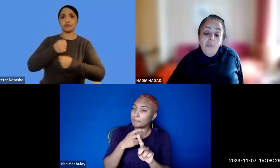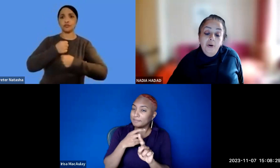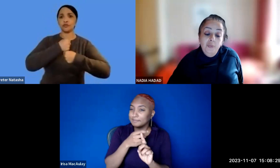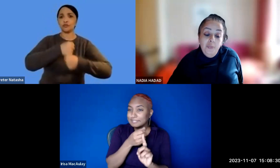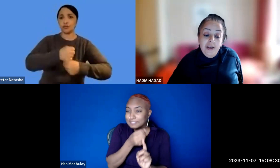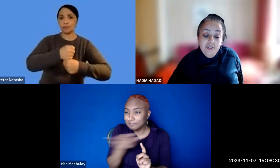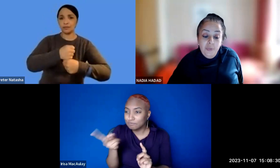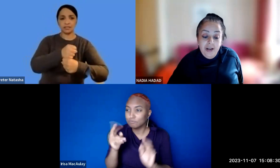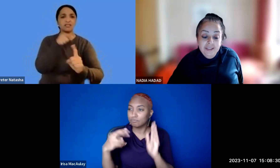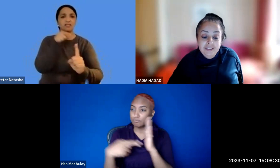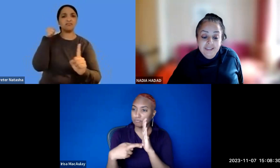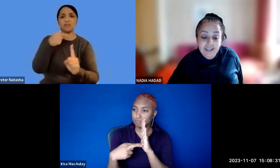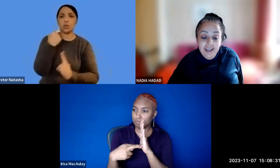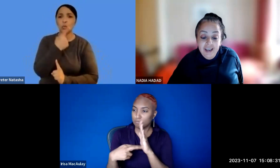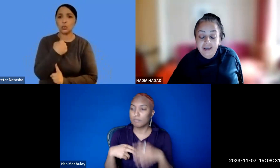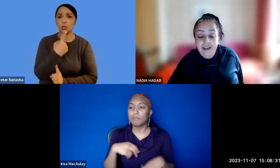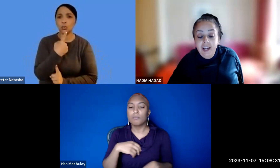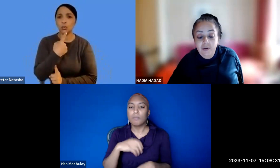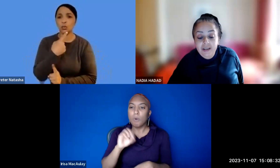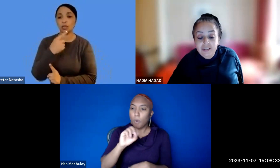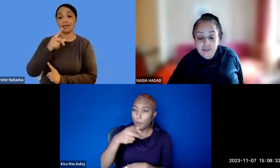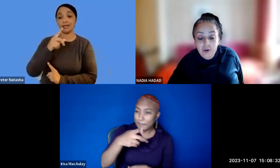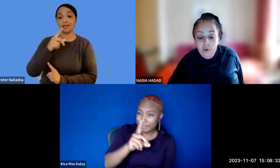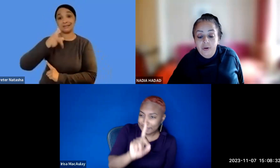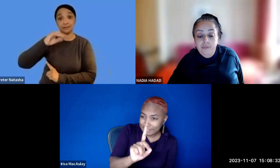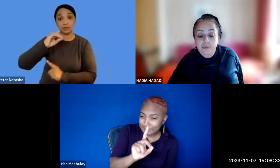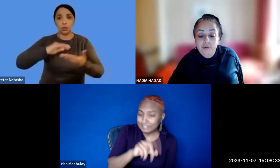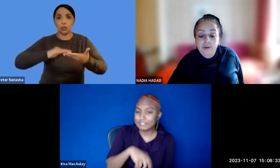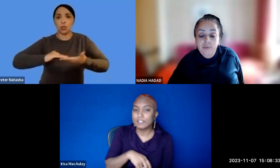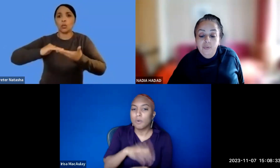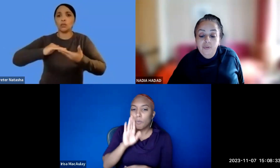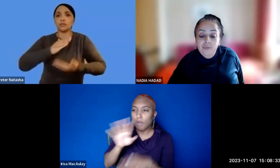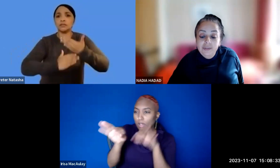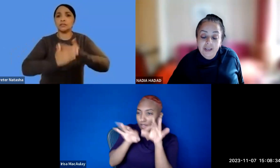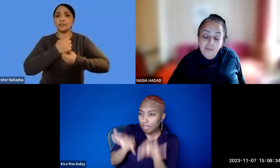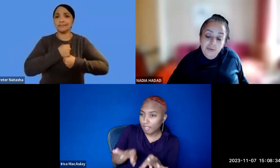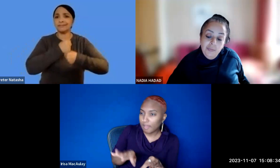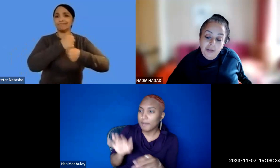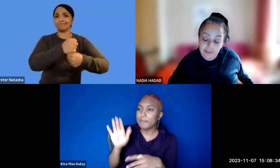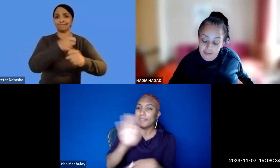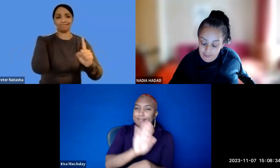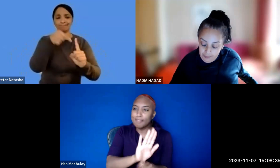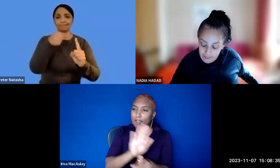about best practices and areas where further improvements can be made.